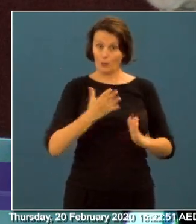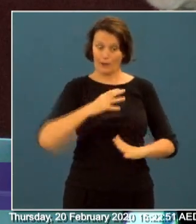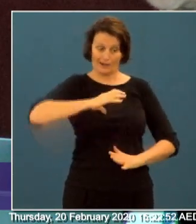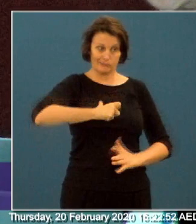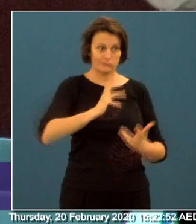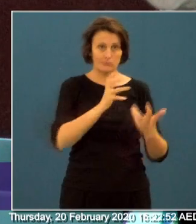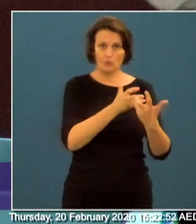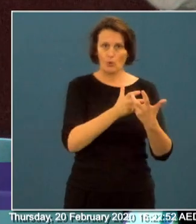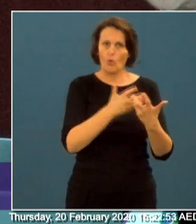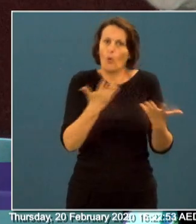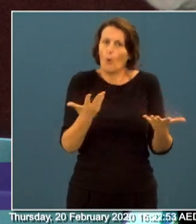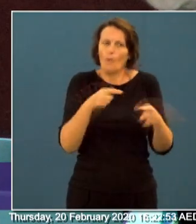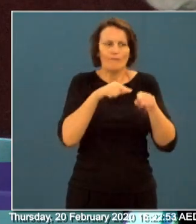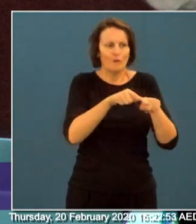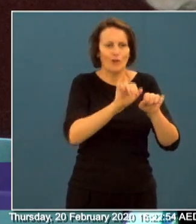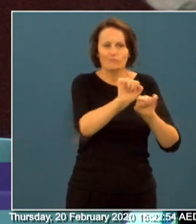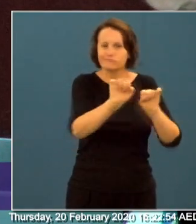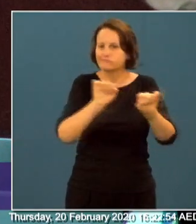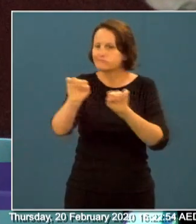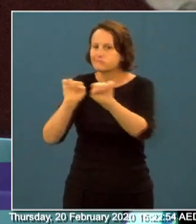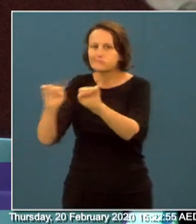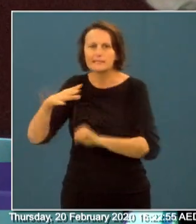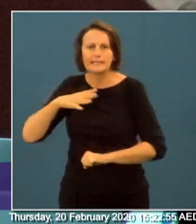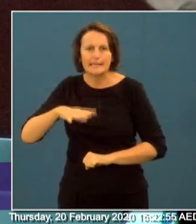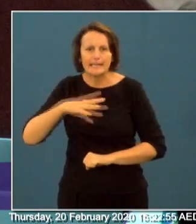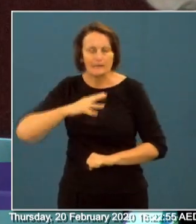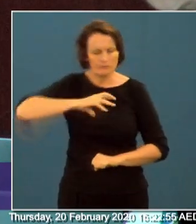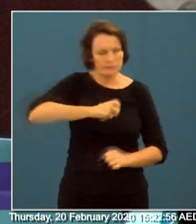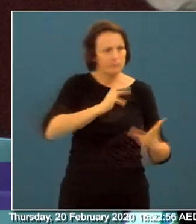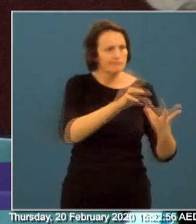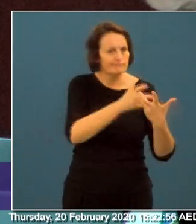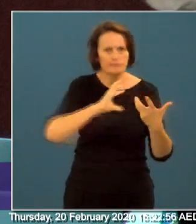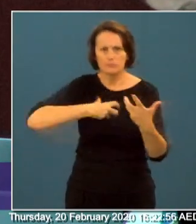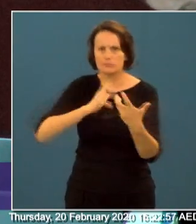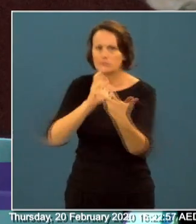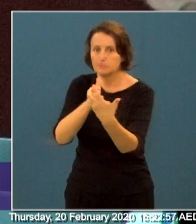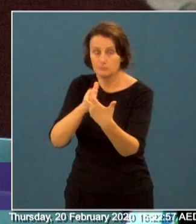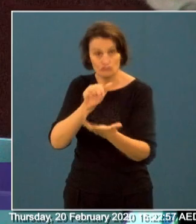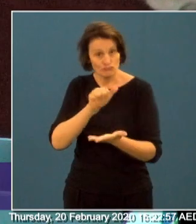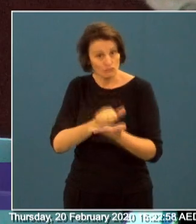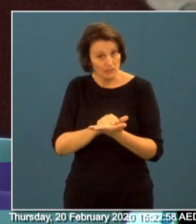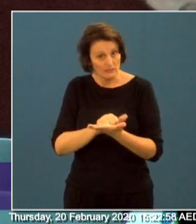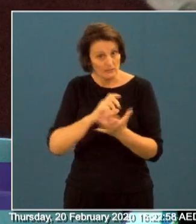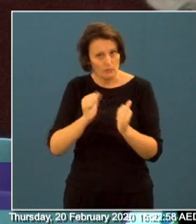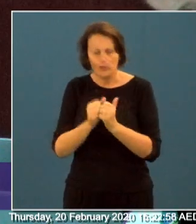it depends on the individual characteristics and needs of the patient. Would you agree? Yes.